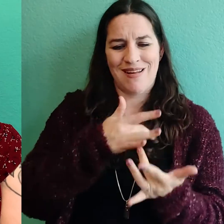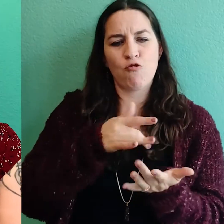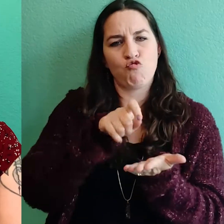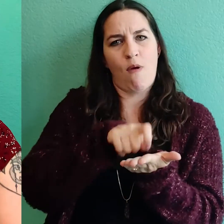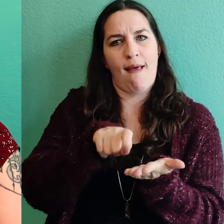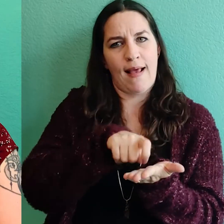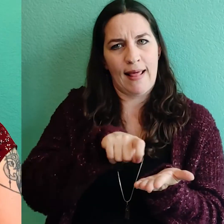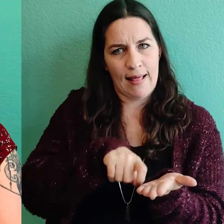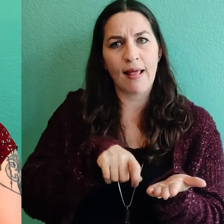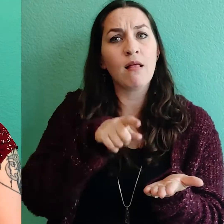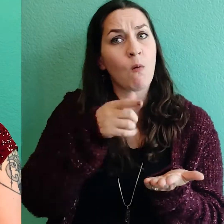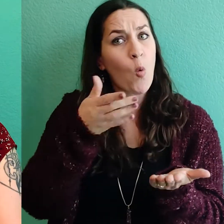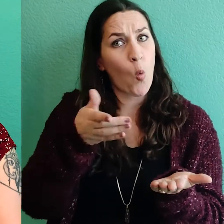did today, or maybe you overthink